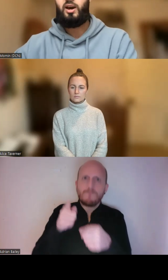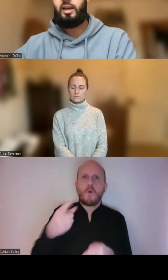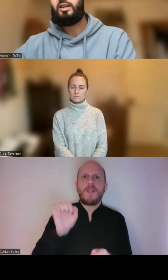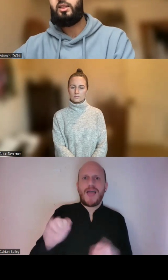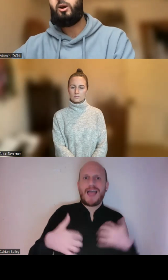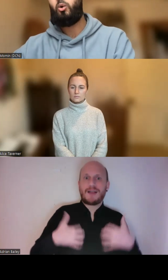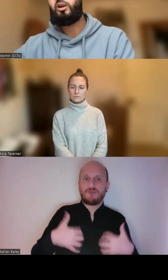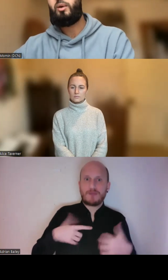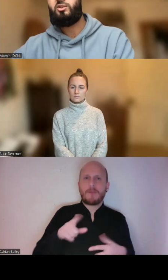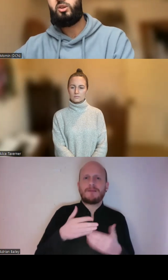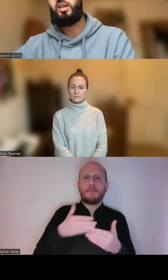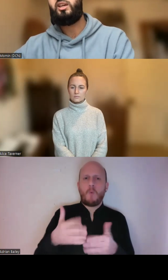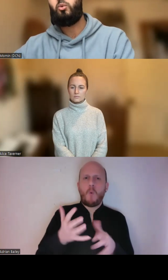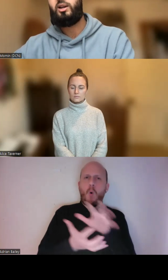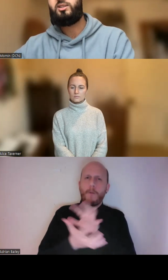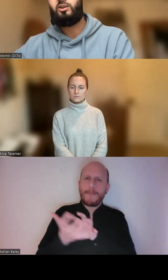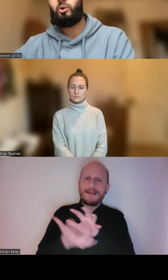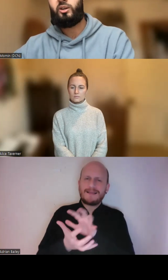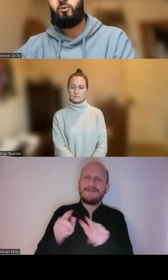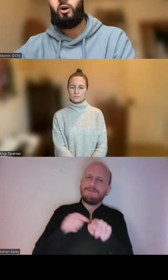in the idea that it all depends on the keywords that you're looking for.